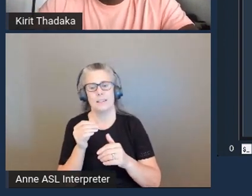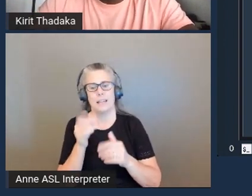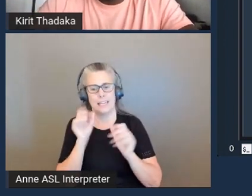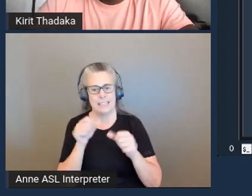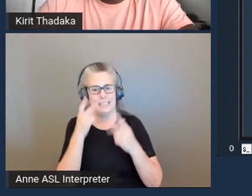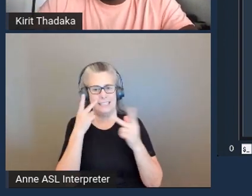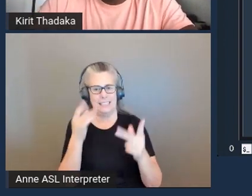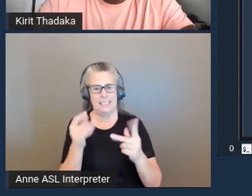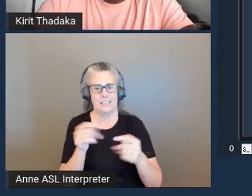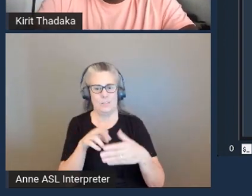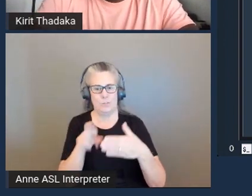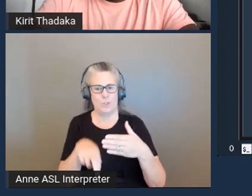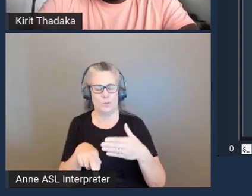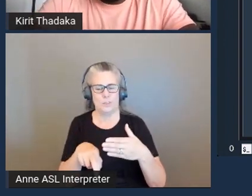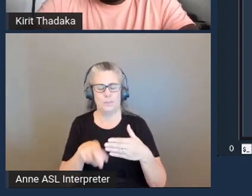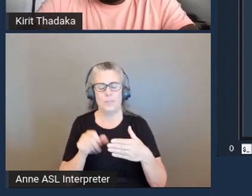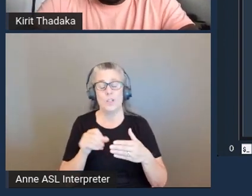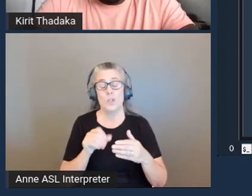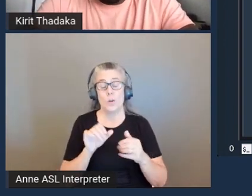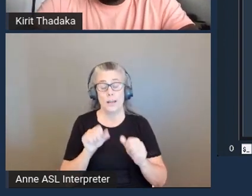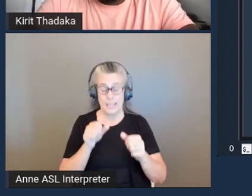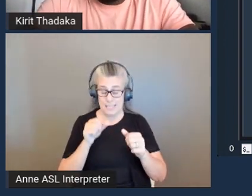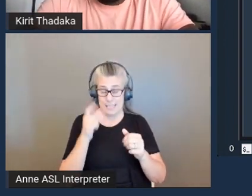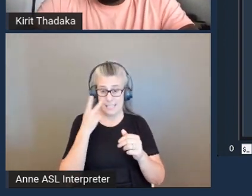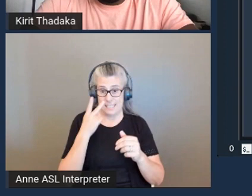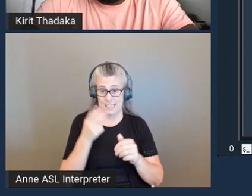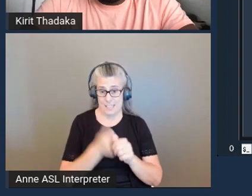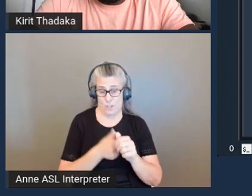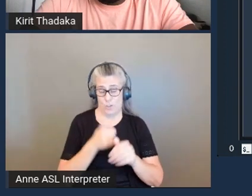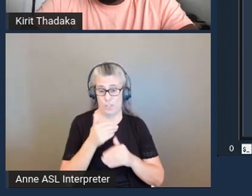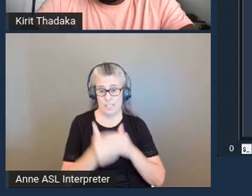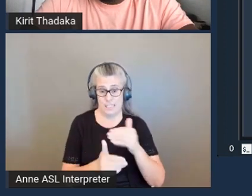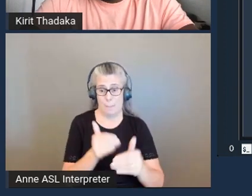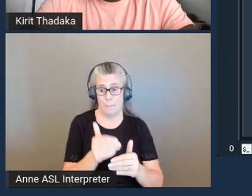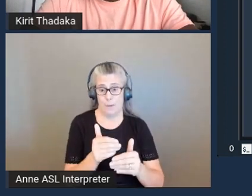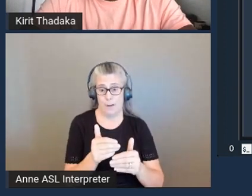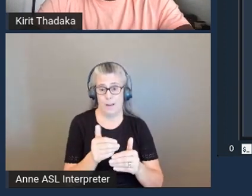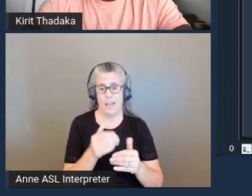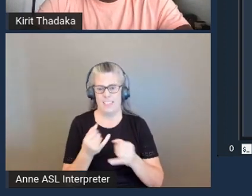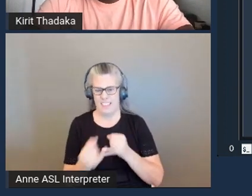that my pipeline is running. I can see the last step over here is the Lambda step.